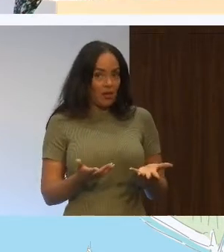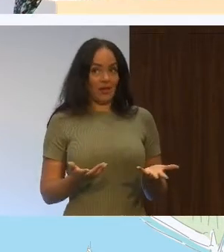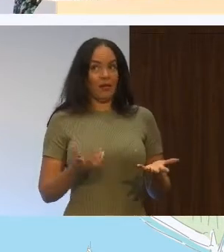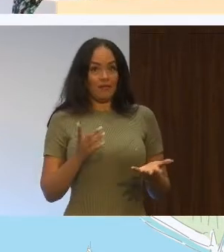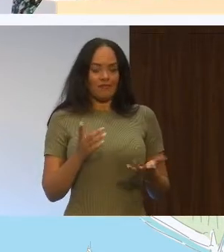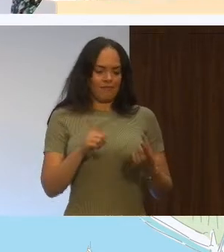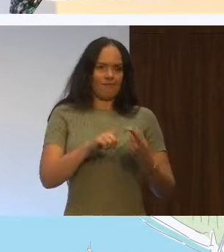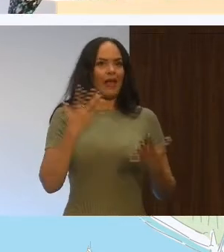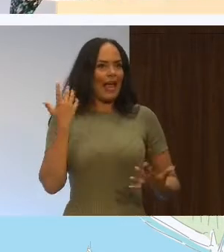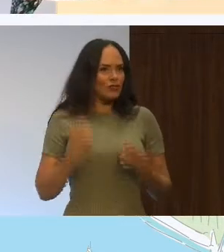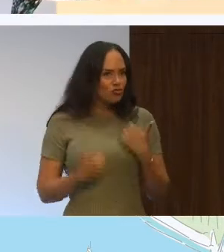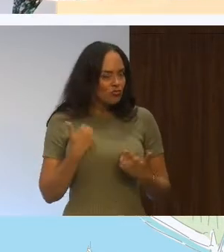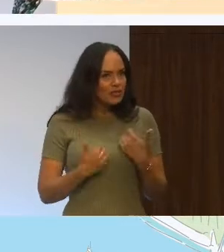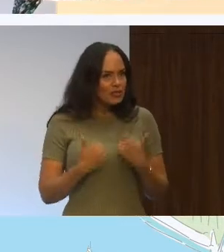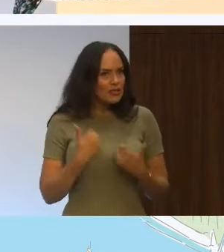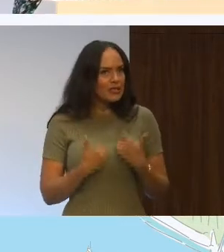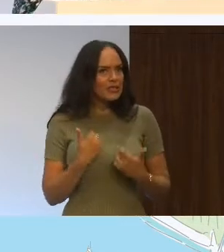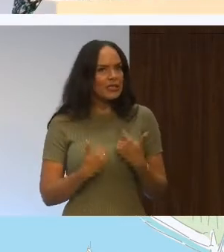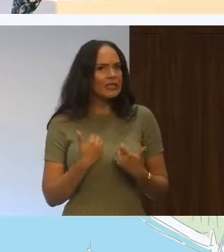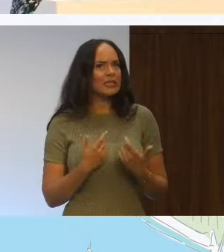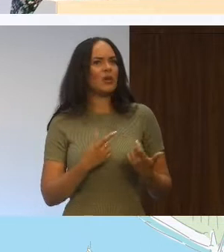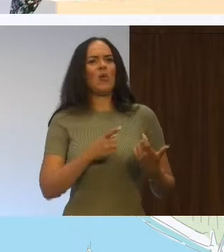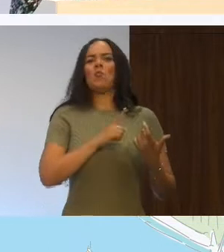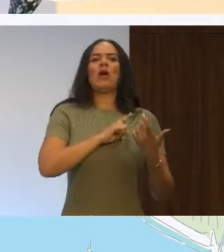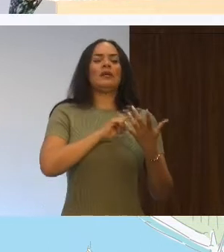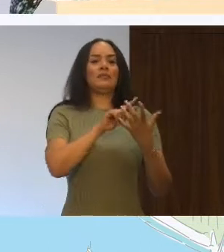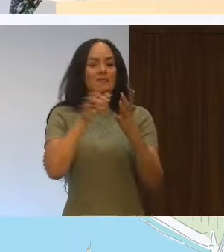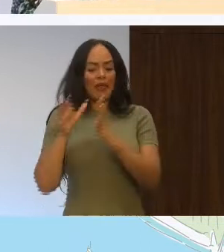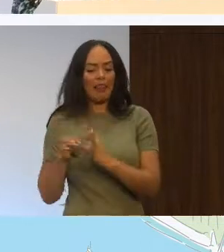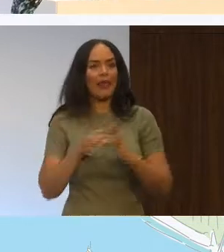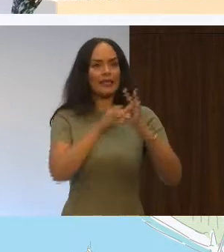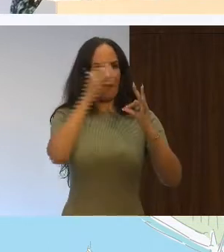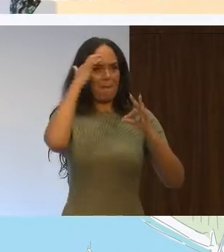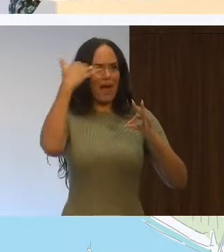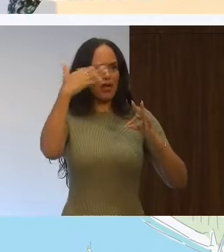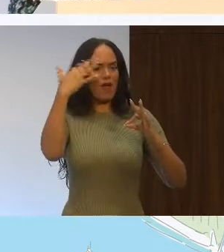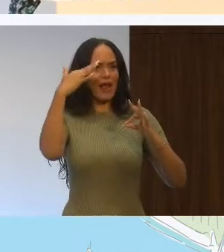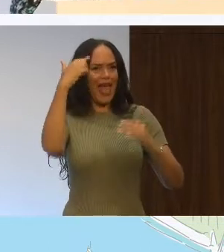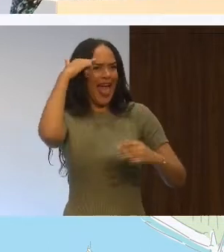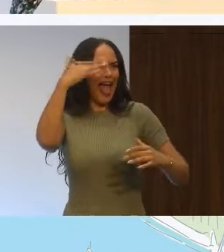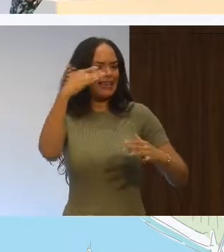because they allude to migraine being so much more than headache, which is obviously something that as physicians and patients